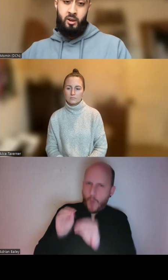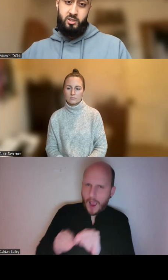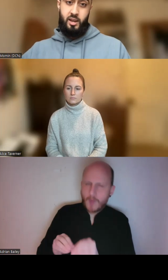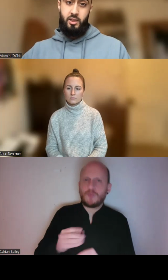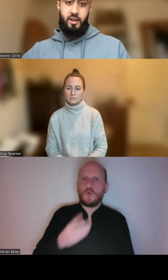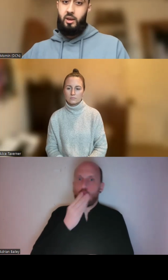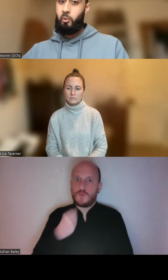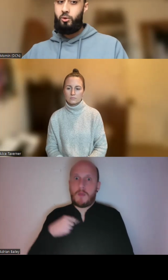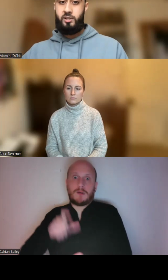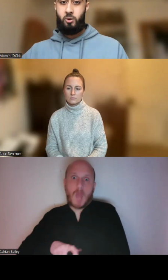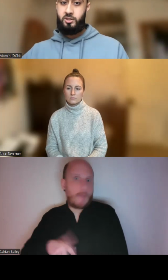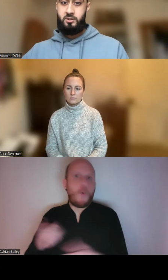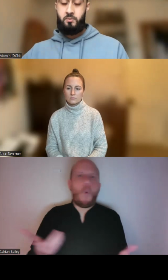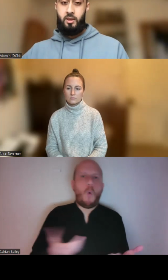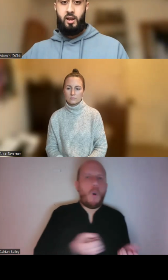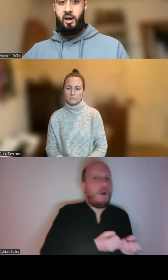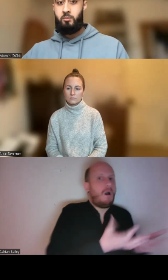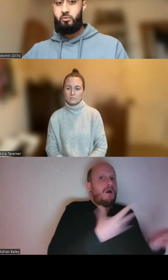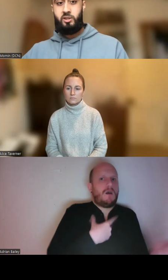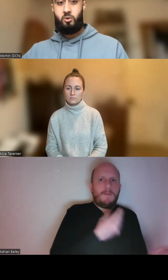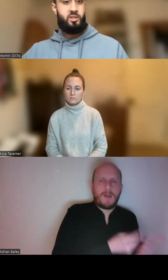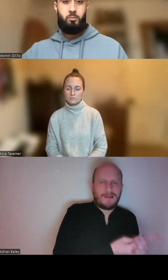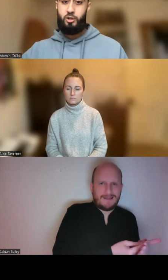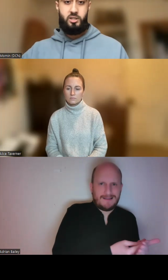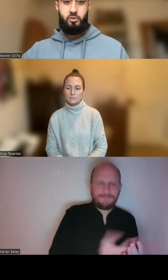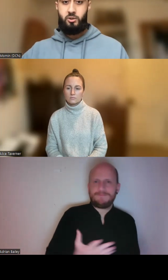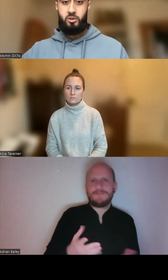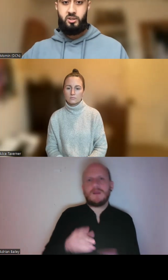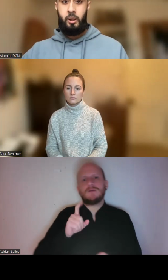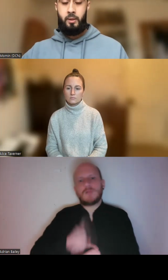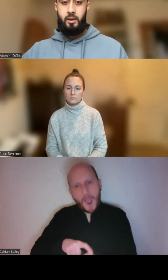because at the end of the day, they're both resources. Time is a resource and budget is a resource as well.